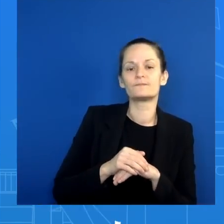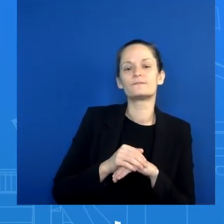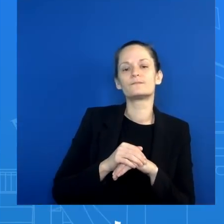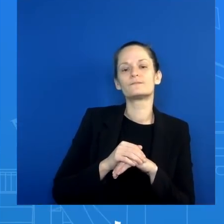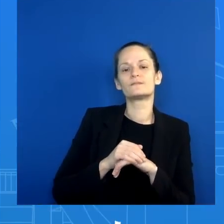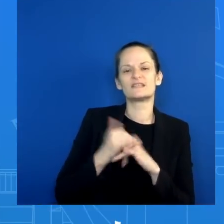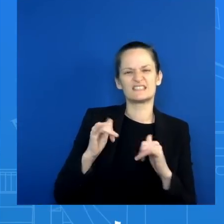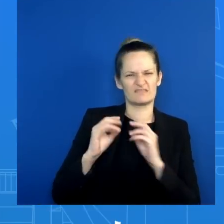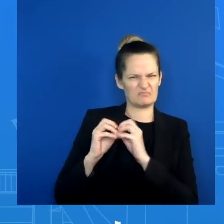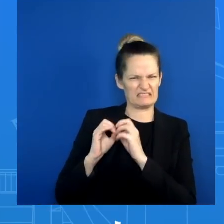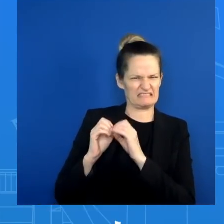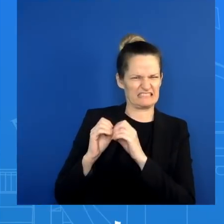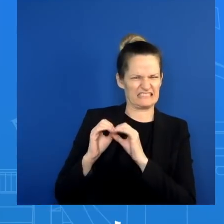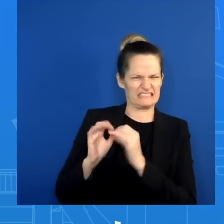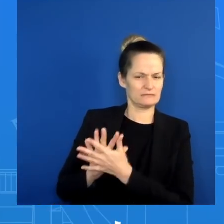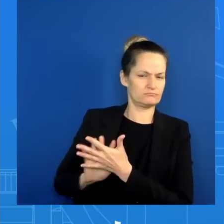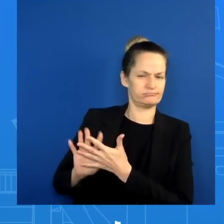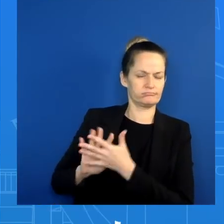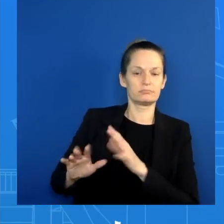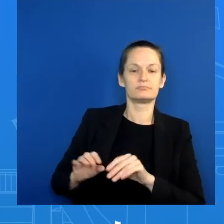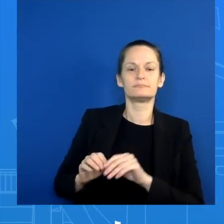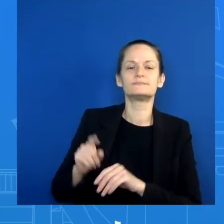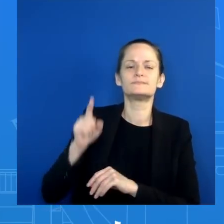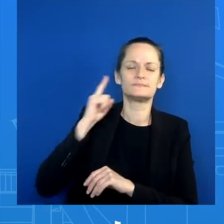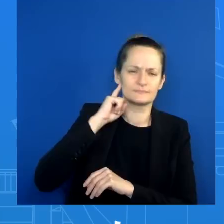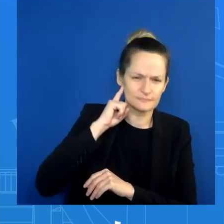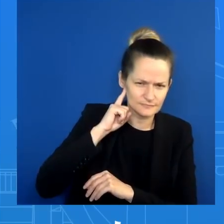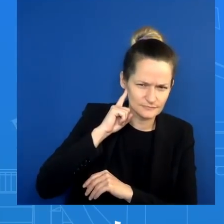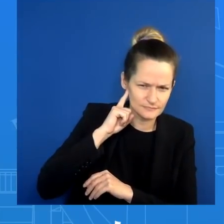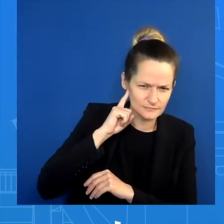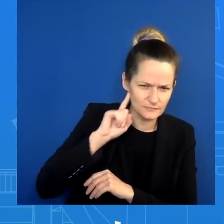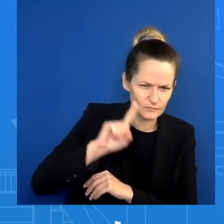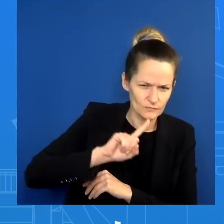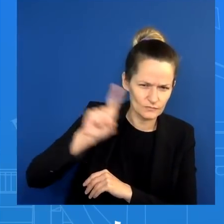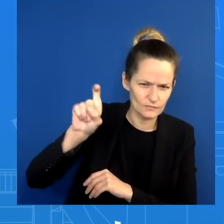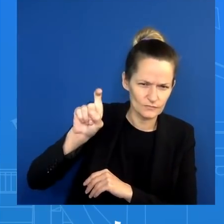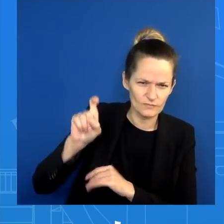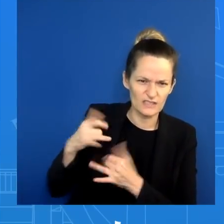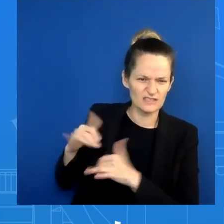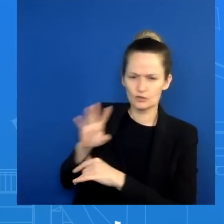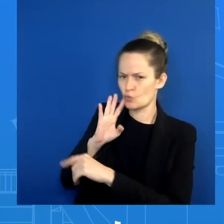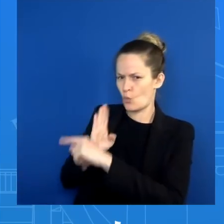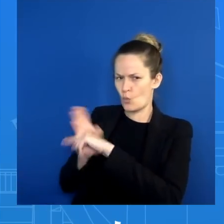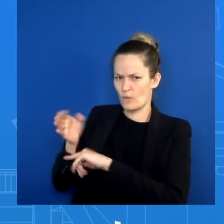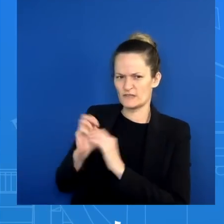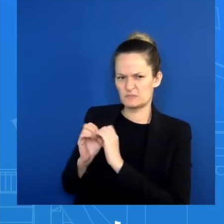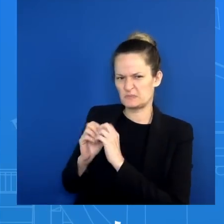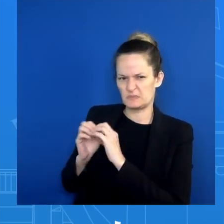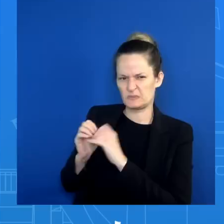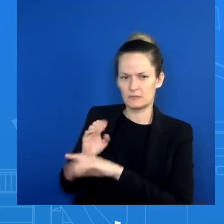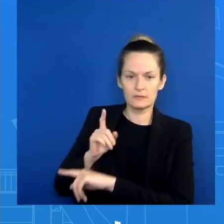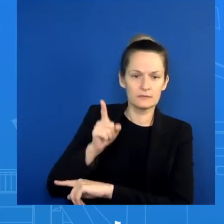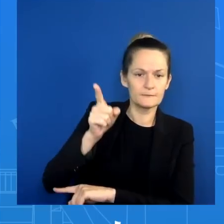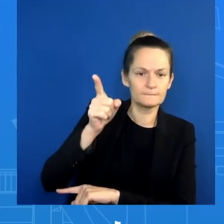Respect your colleagues. Go ahead, Chris. (cross-talk) The Press: -- reach out to Senator Schumer about scheduling a vote